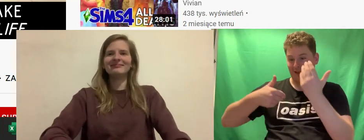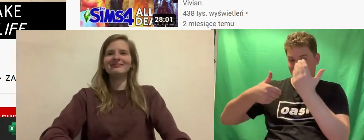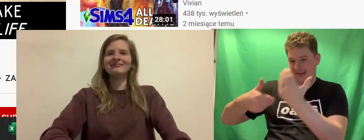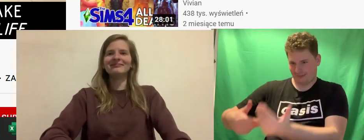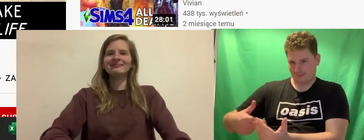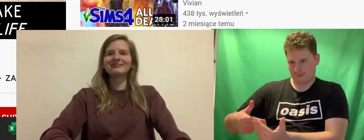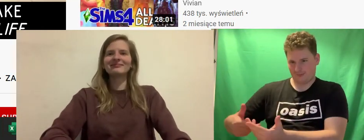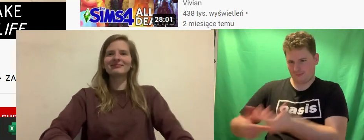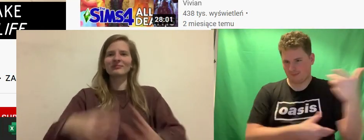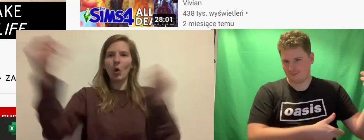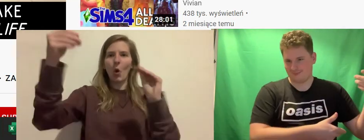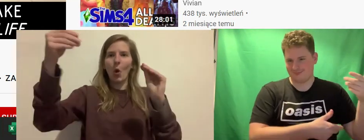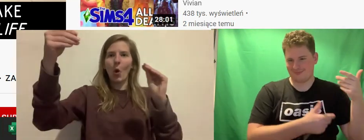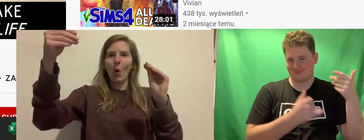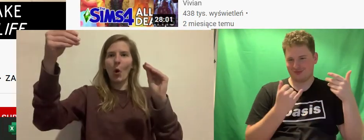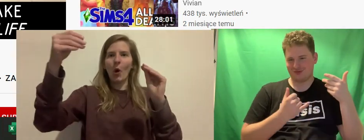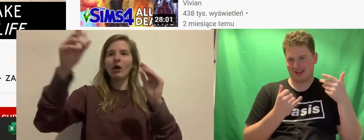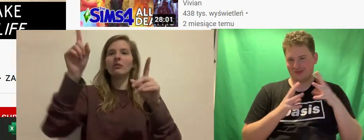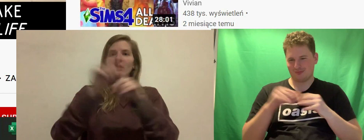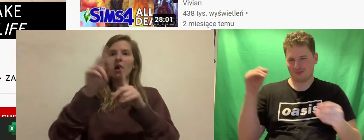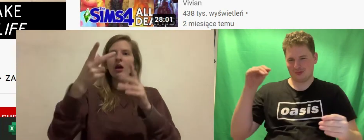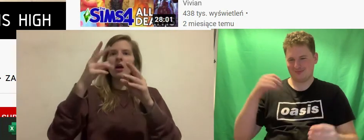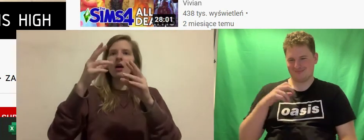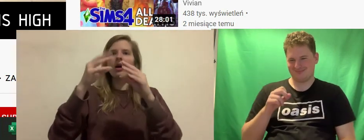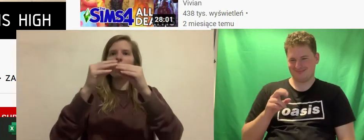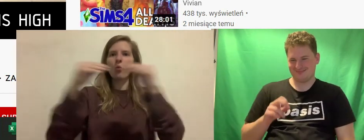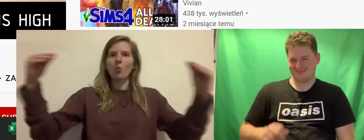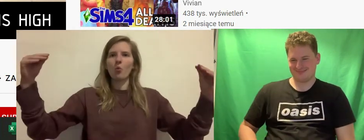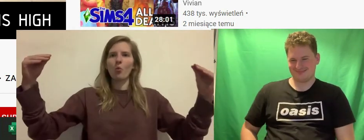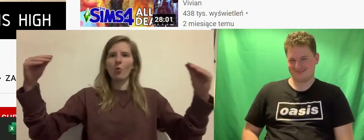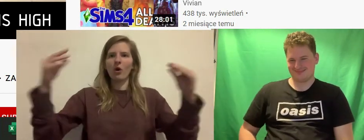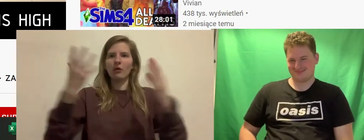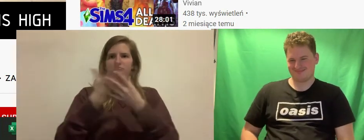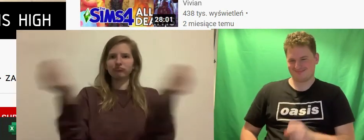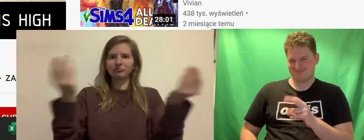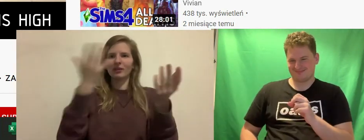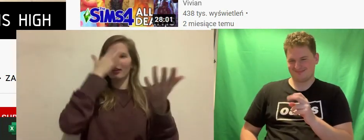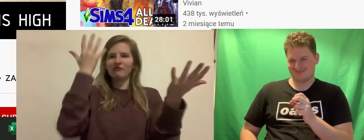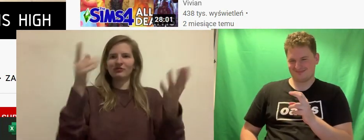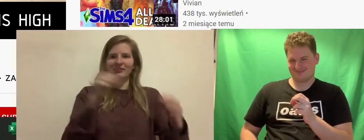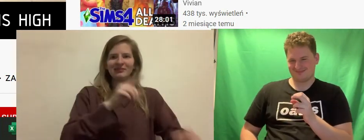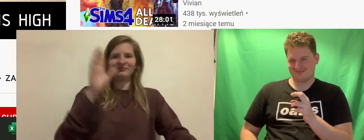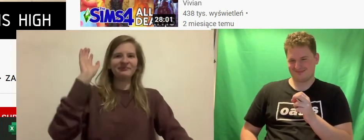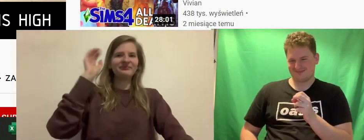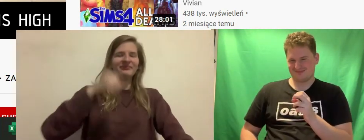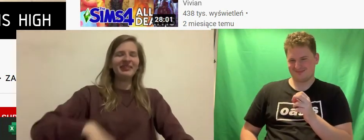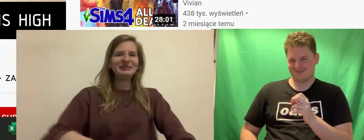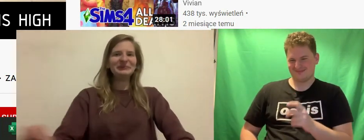A: I will never forget the sight that when we put the baby down and the baby was teleported, wtf K: it was really annoying, how good that this has not been experienced by you